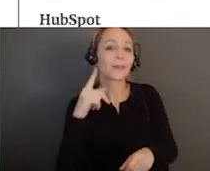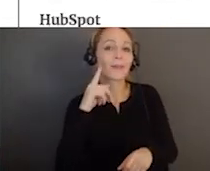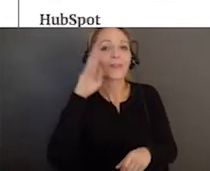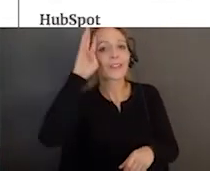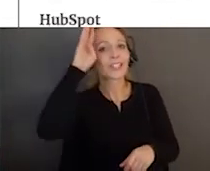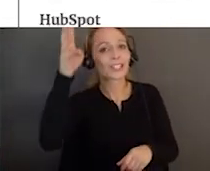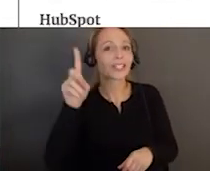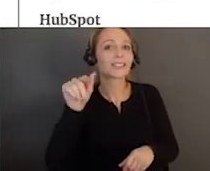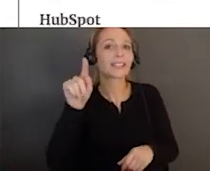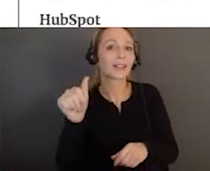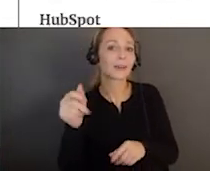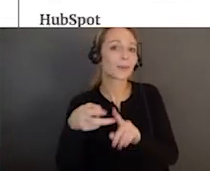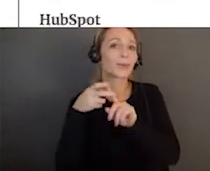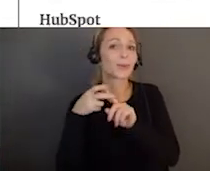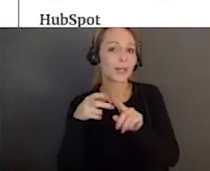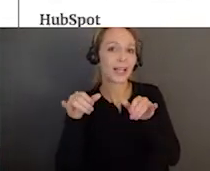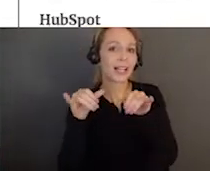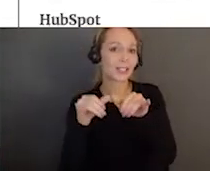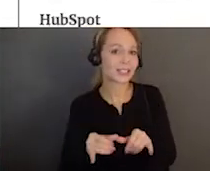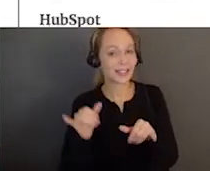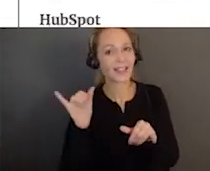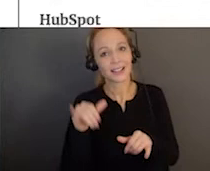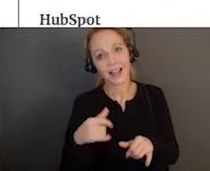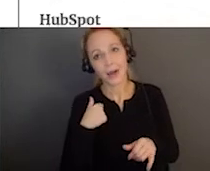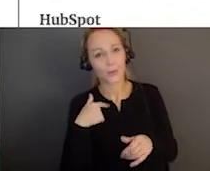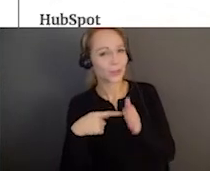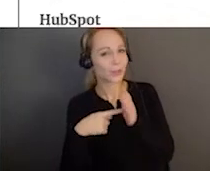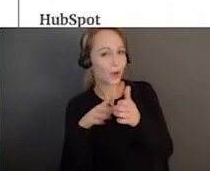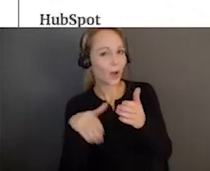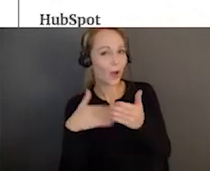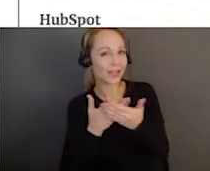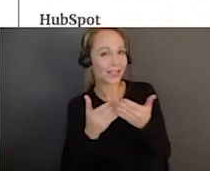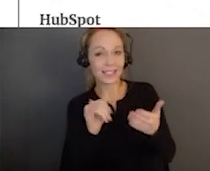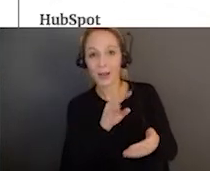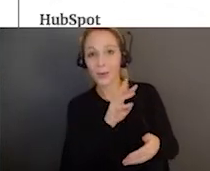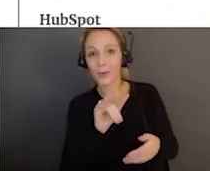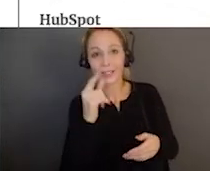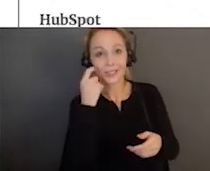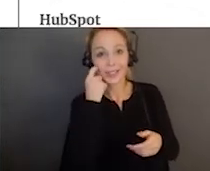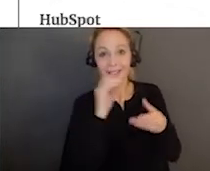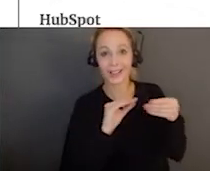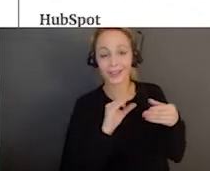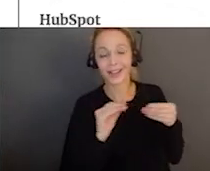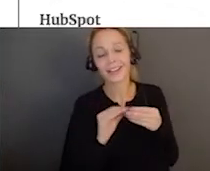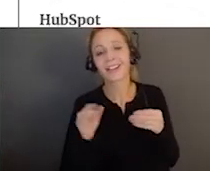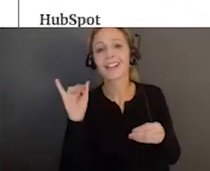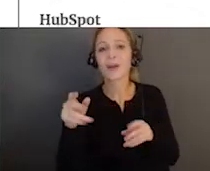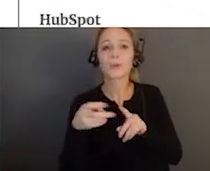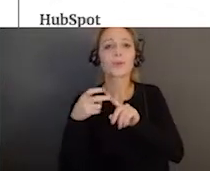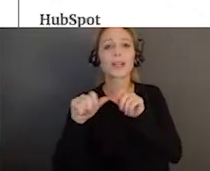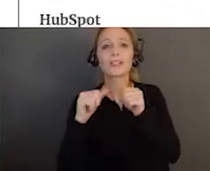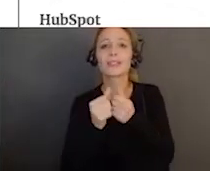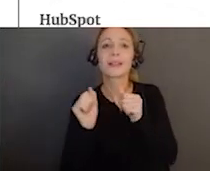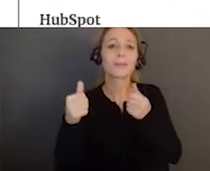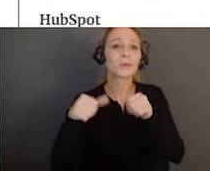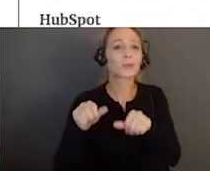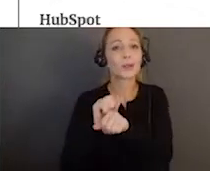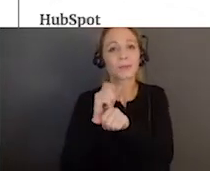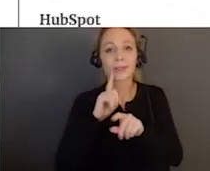TO DEMONSTRATE THE NEW DATA LAYER FEATURES. THE CONCEPT IS THAT THIS RECRUITING AGENCY COULD POST JOBS FOR A NUMBER OF DIFFERENT COMPANIES IN A LISTING